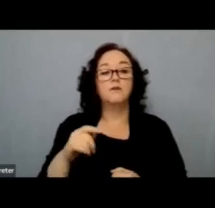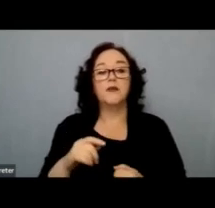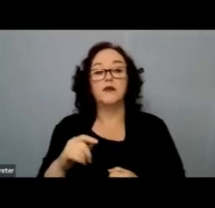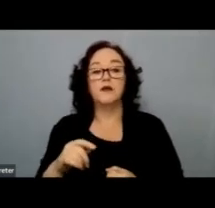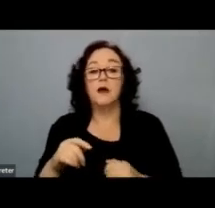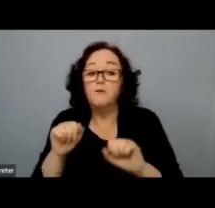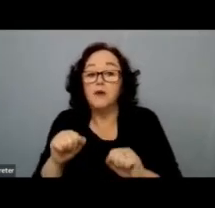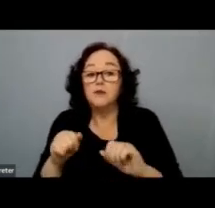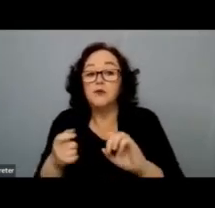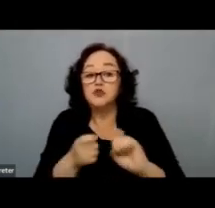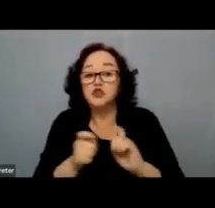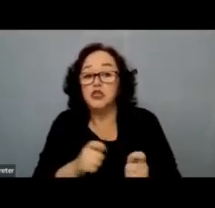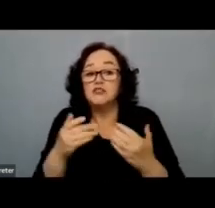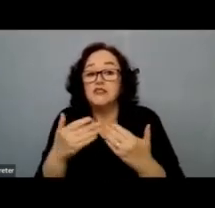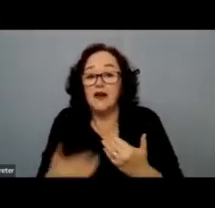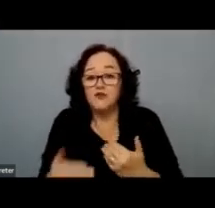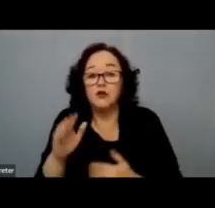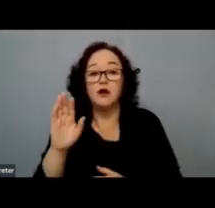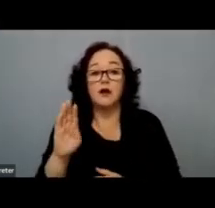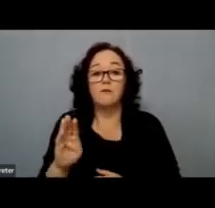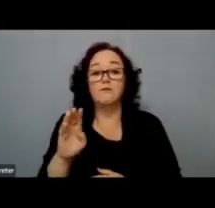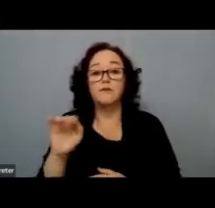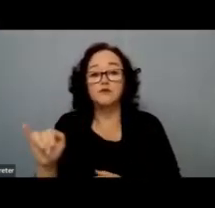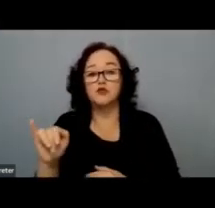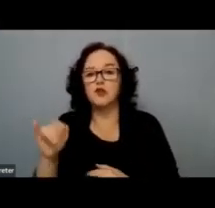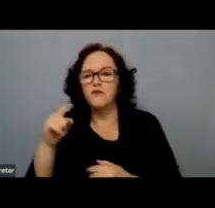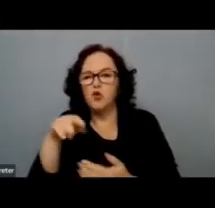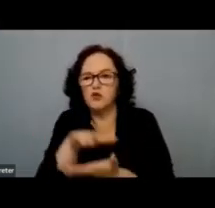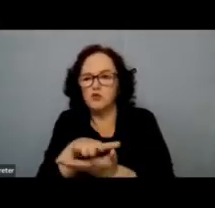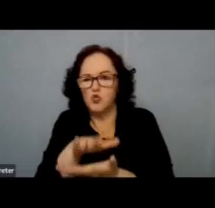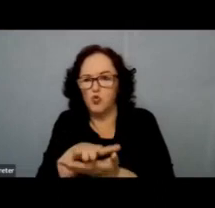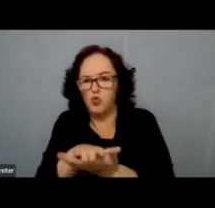and Adults, and the next one for young children, those have